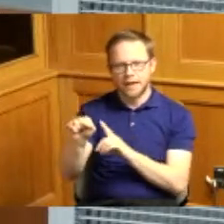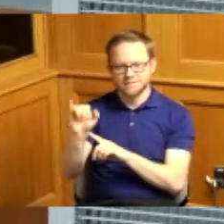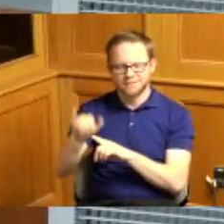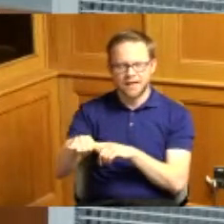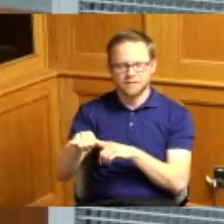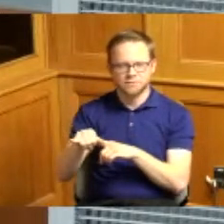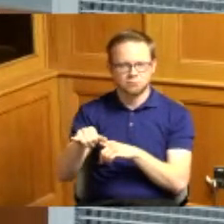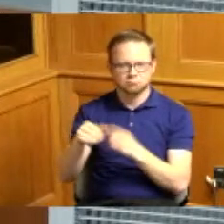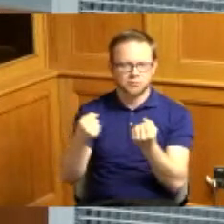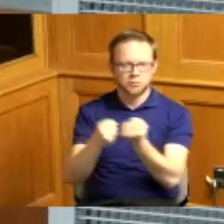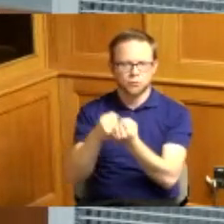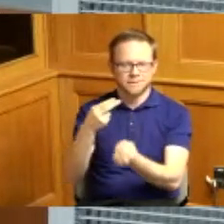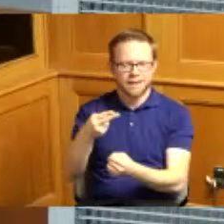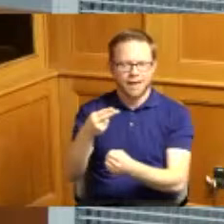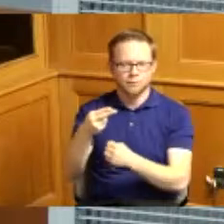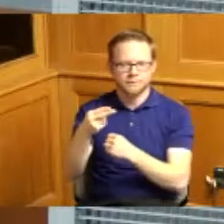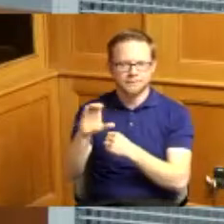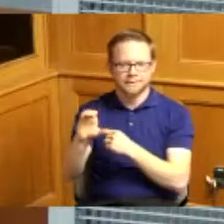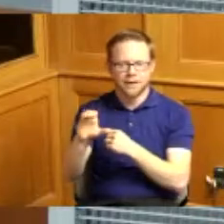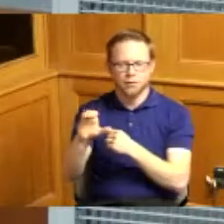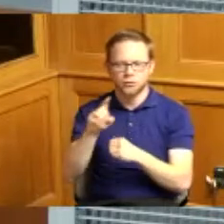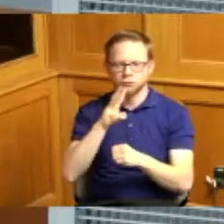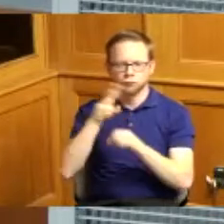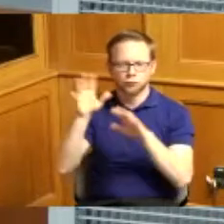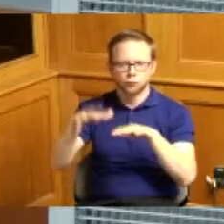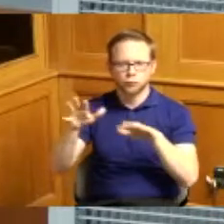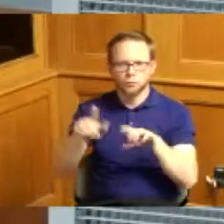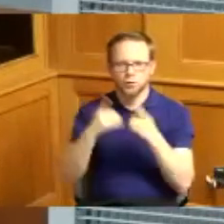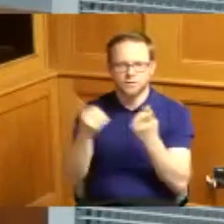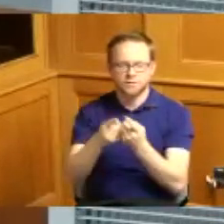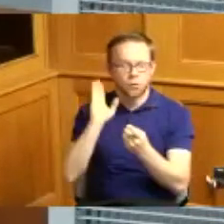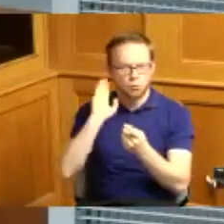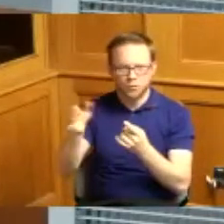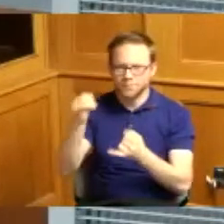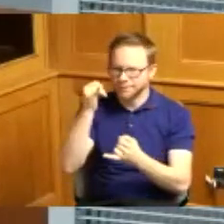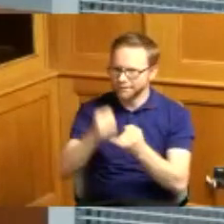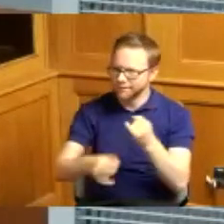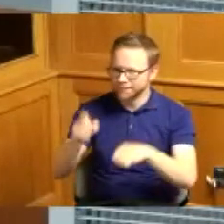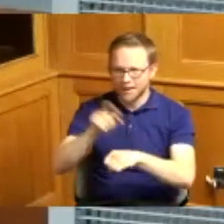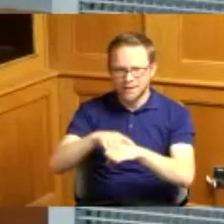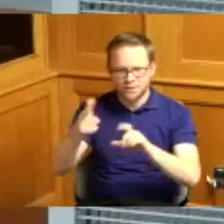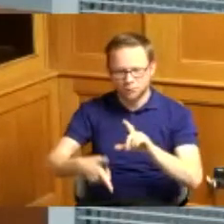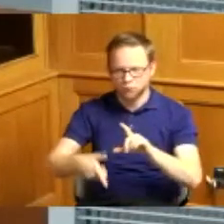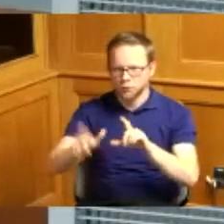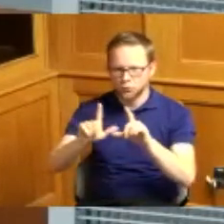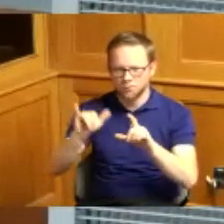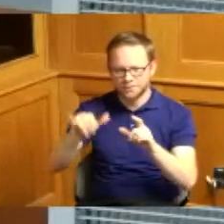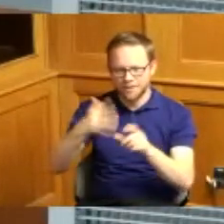be the final renewal of the five-year contract it's for six hundred and seventy four thousand